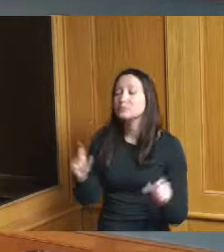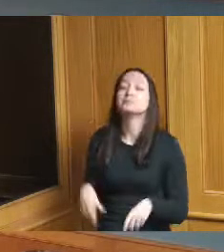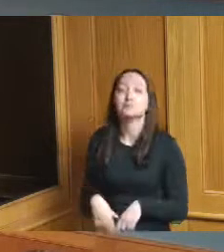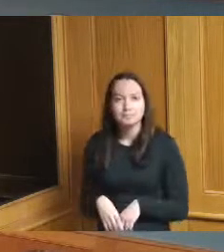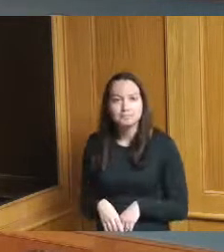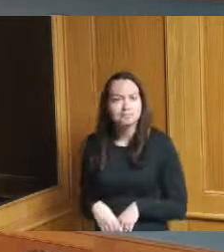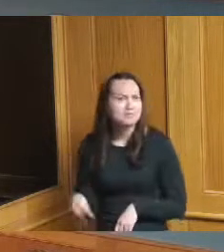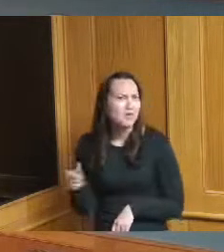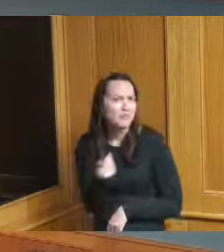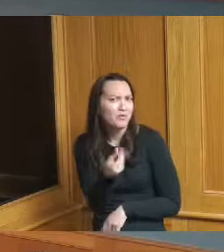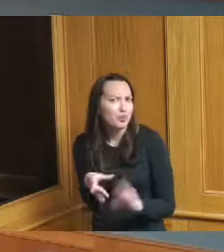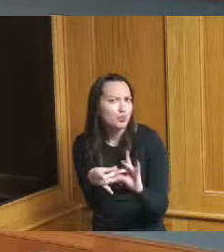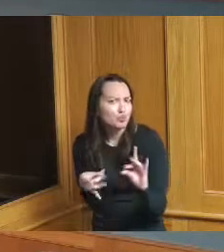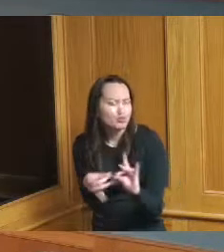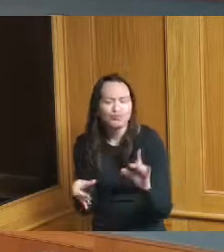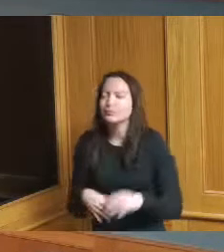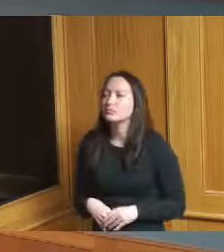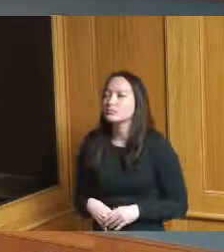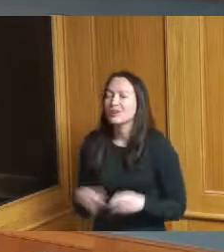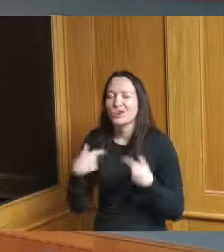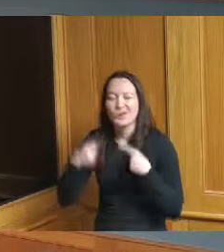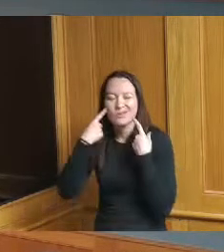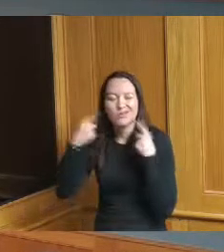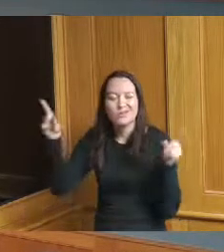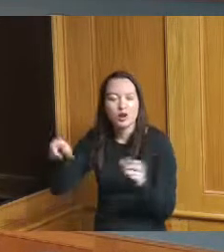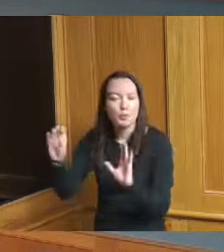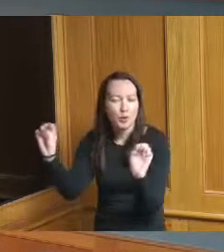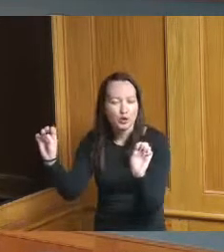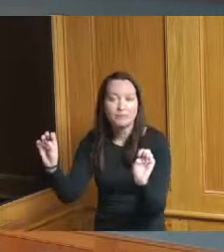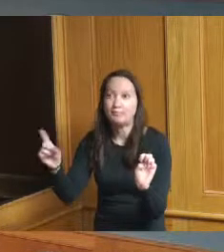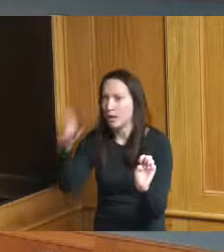just a couple of things on the the declaration of emergency which is I think extremely important for